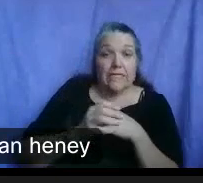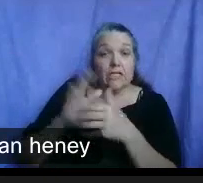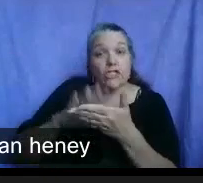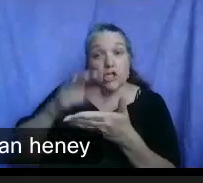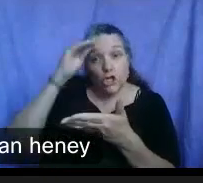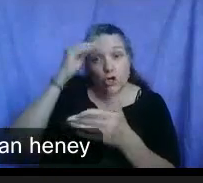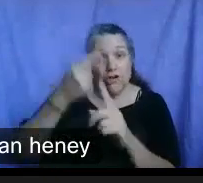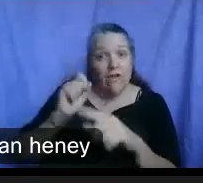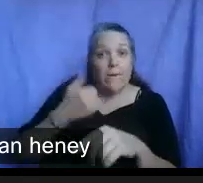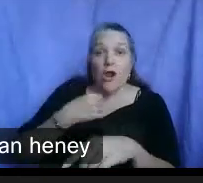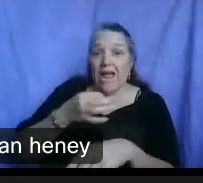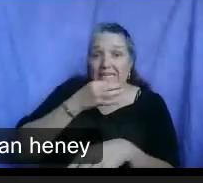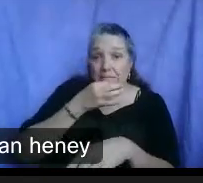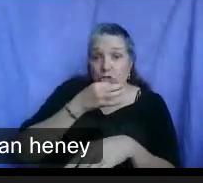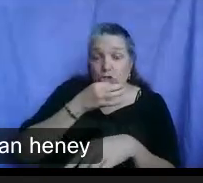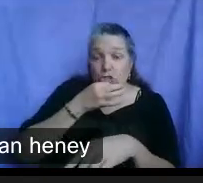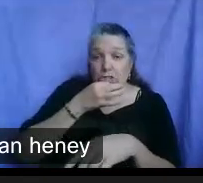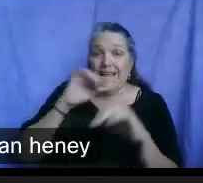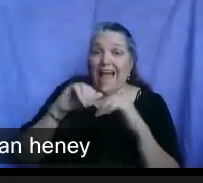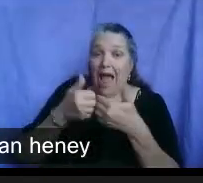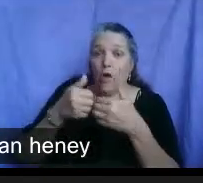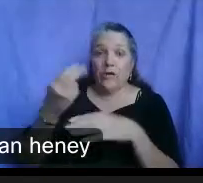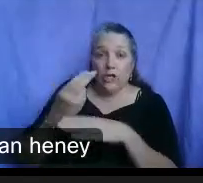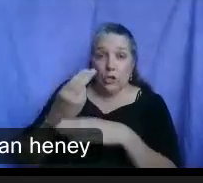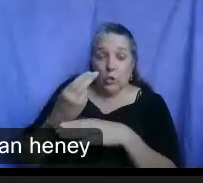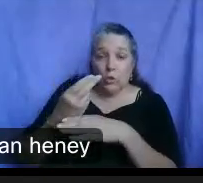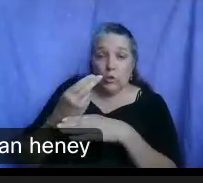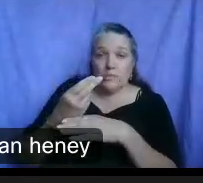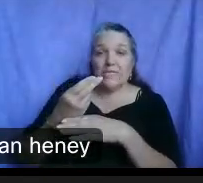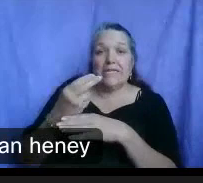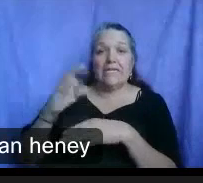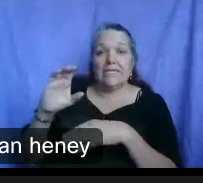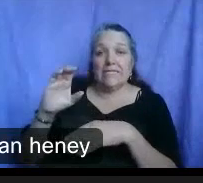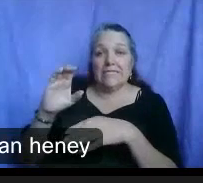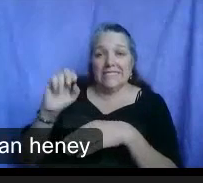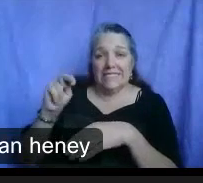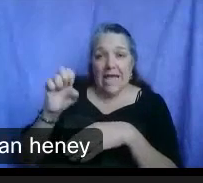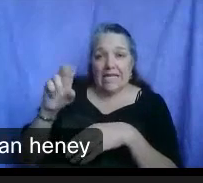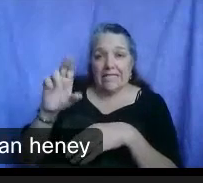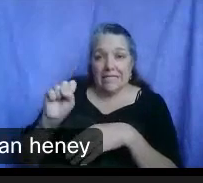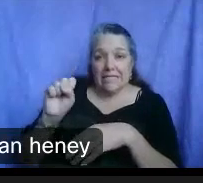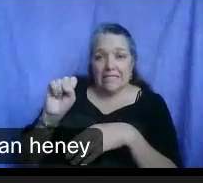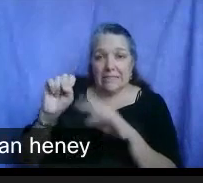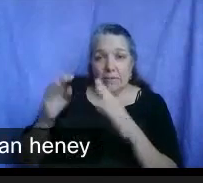experts about how to access the Census Bureau data tools and resources. If you wish to follow along,